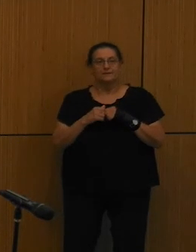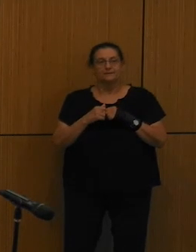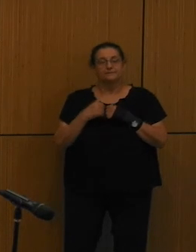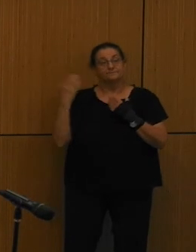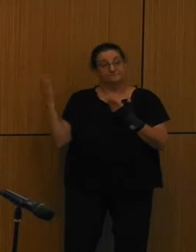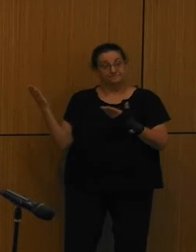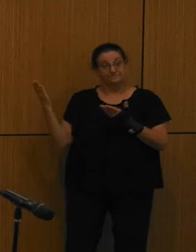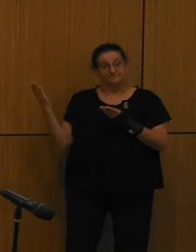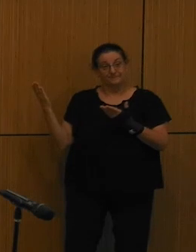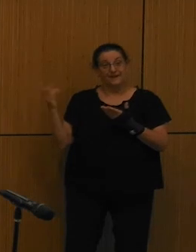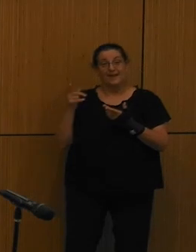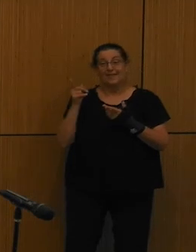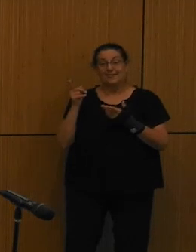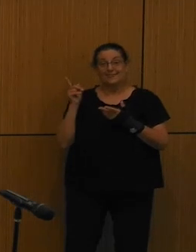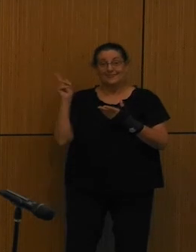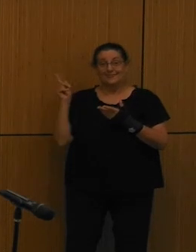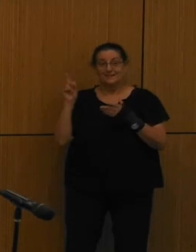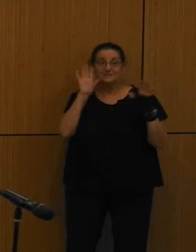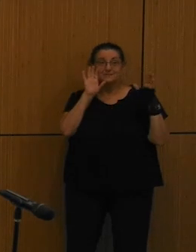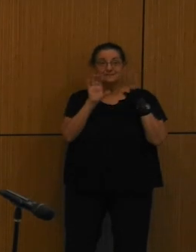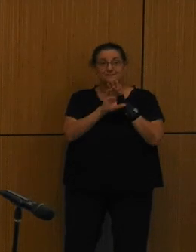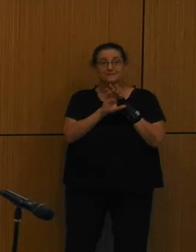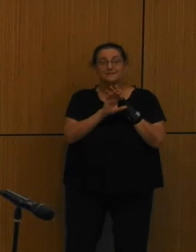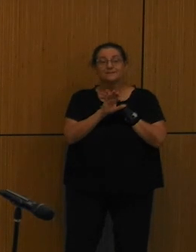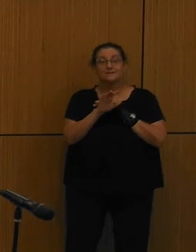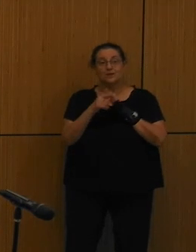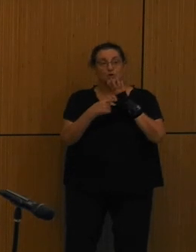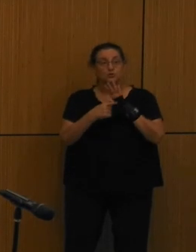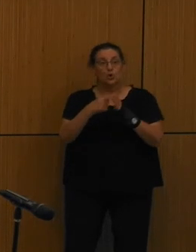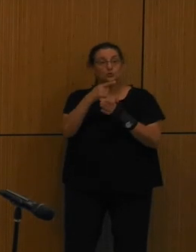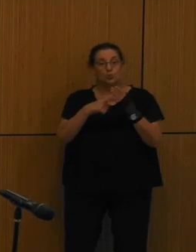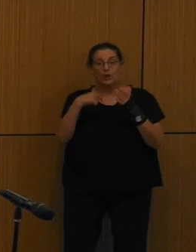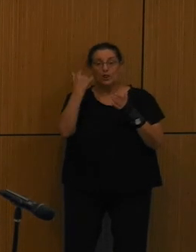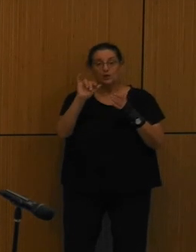And this is what a thin section from one of the boulders